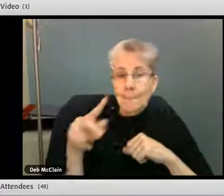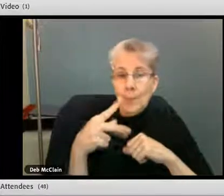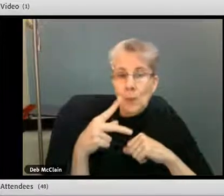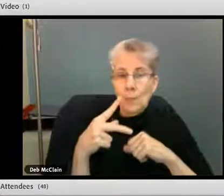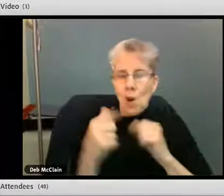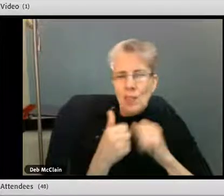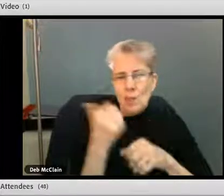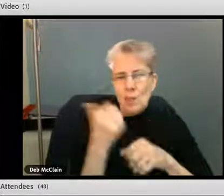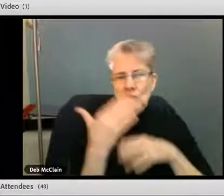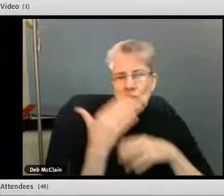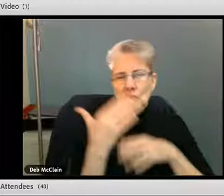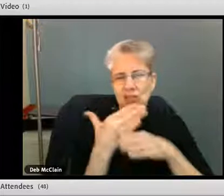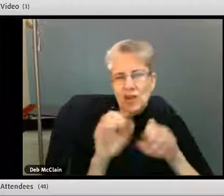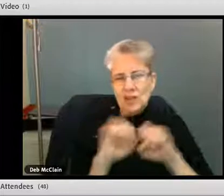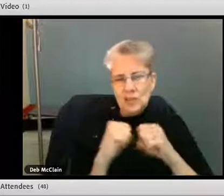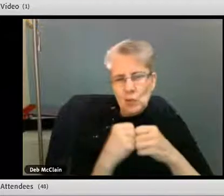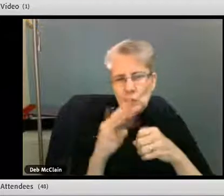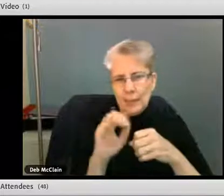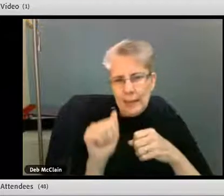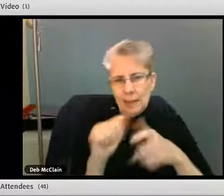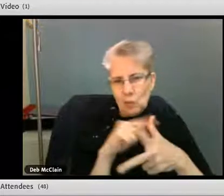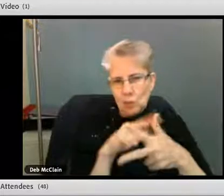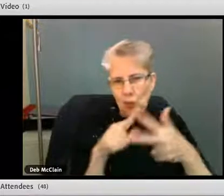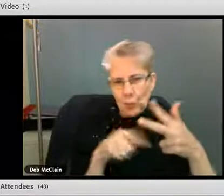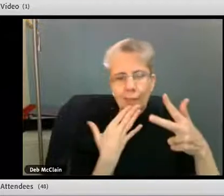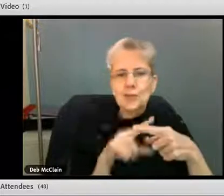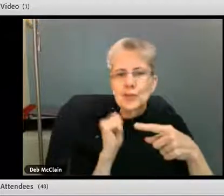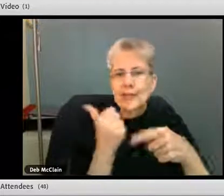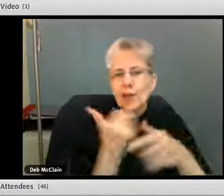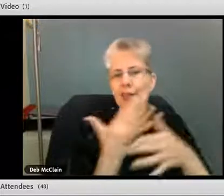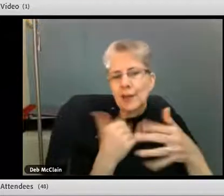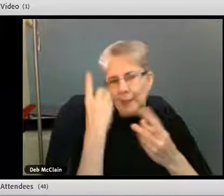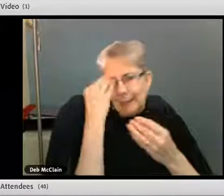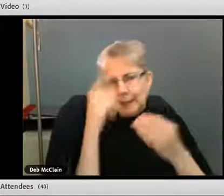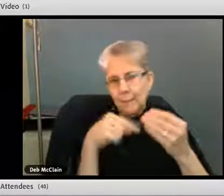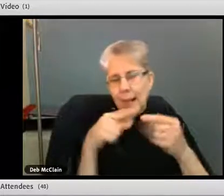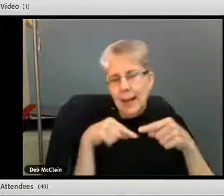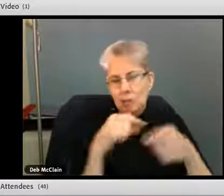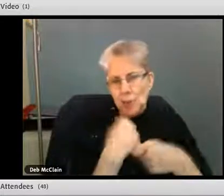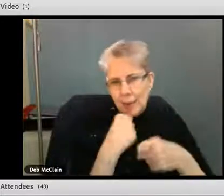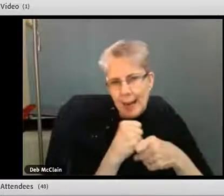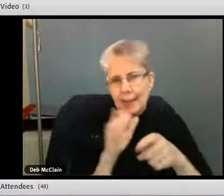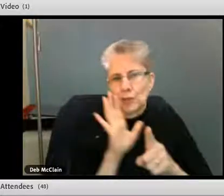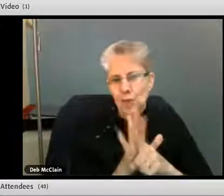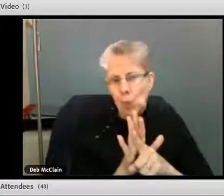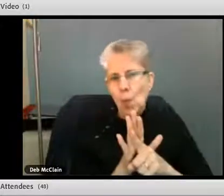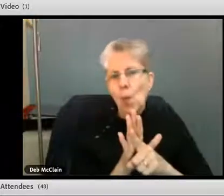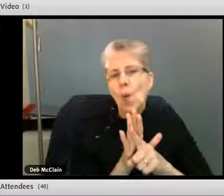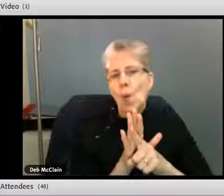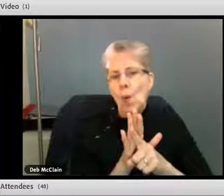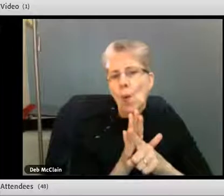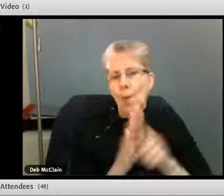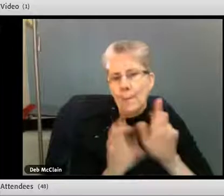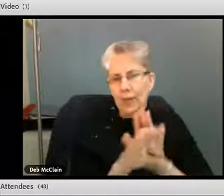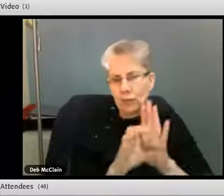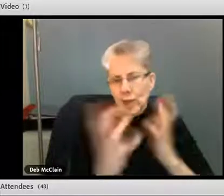So, just another thing to think about as you're creating your -- putting everything together. Remember that site we talked about long ago.